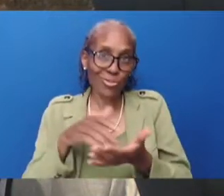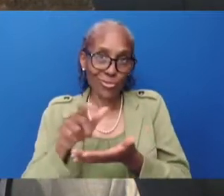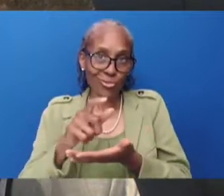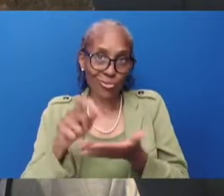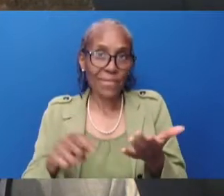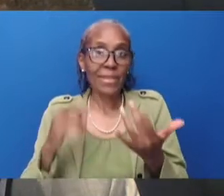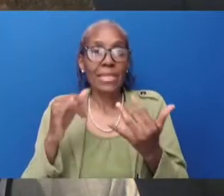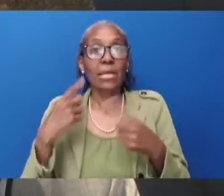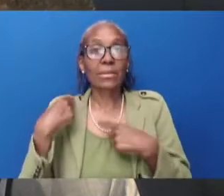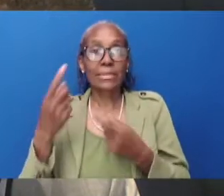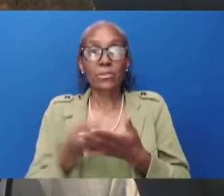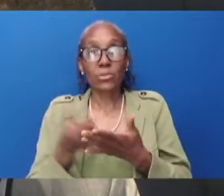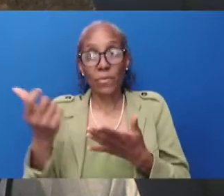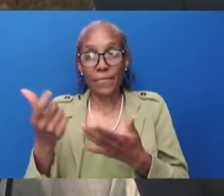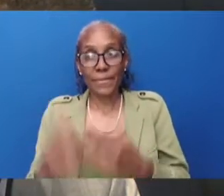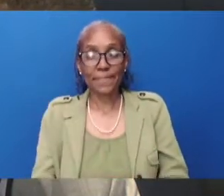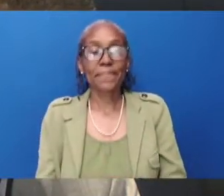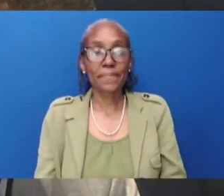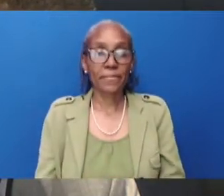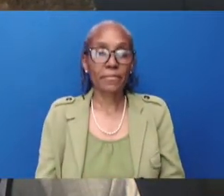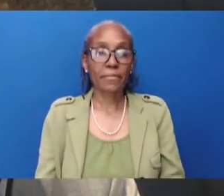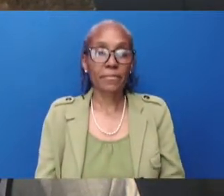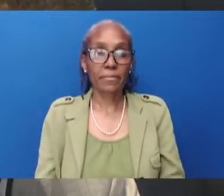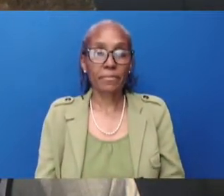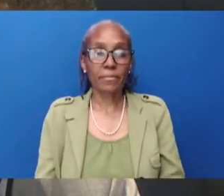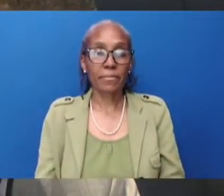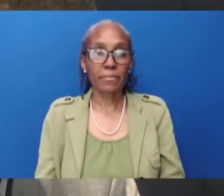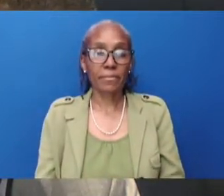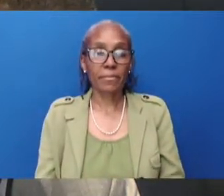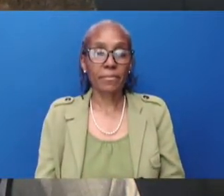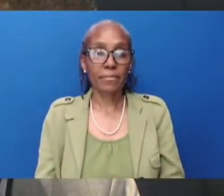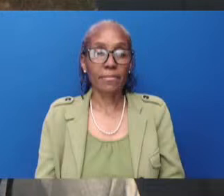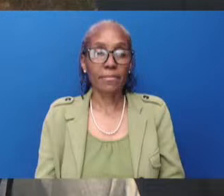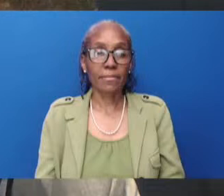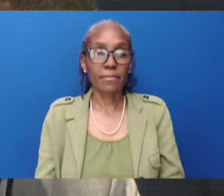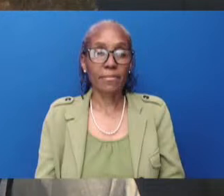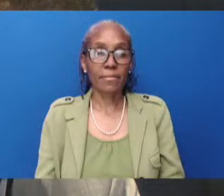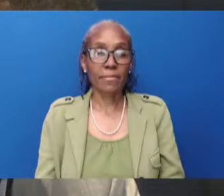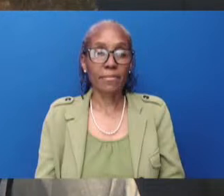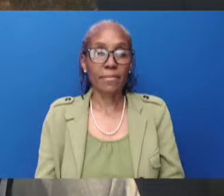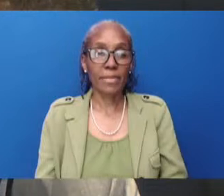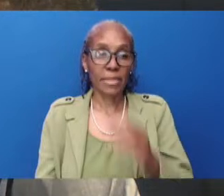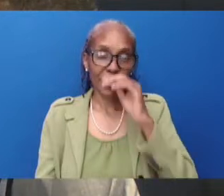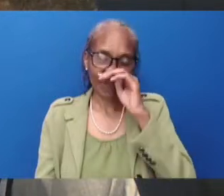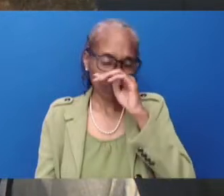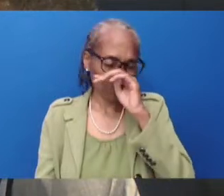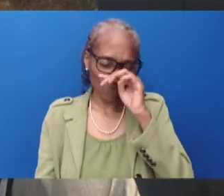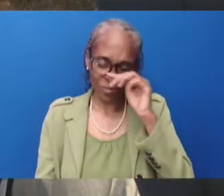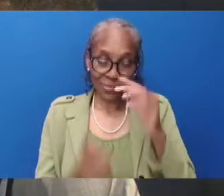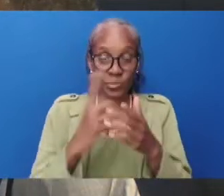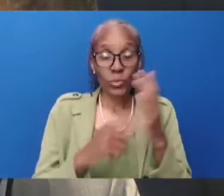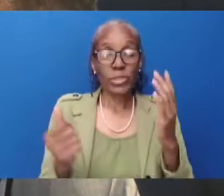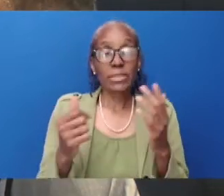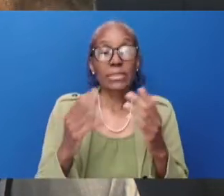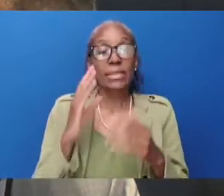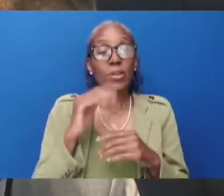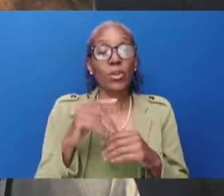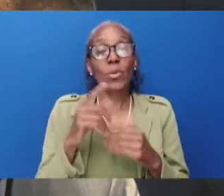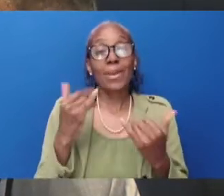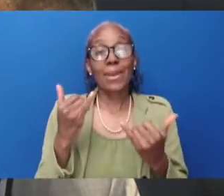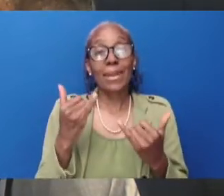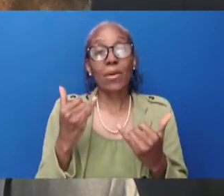SO THAT WAS IN A PRIOR DRAFT,